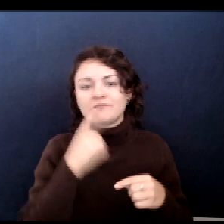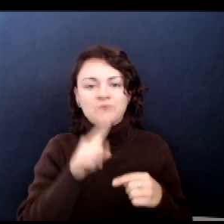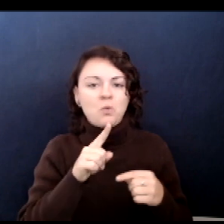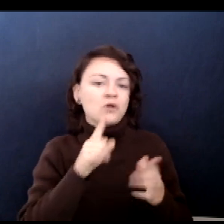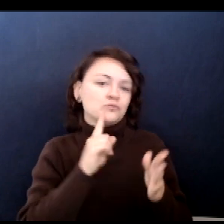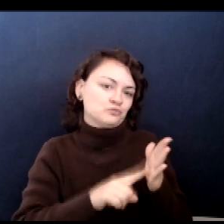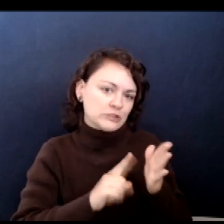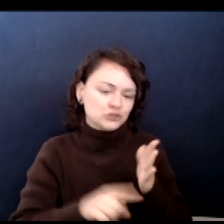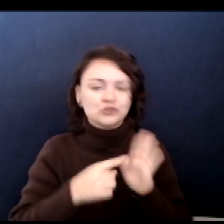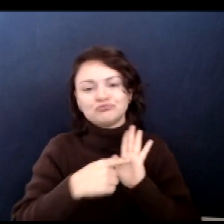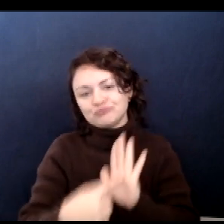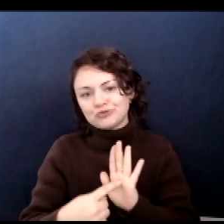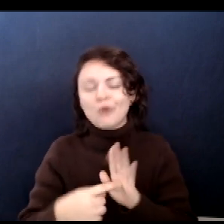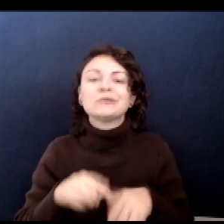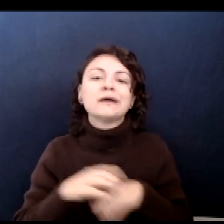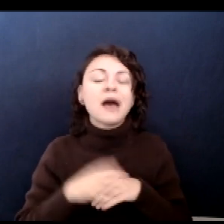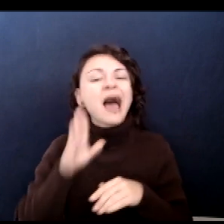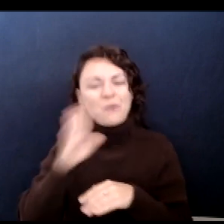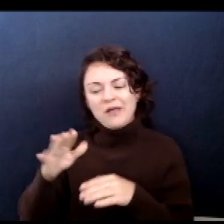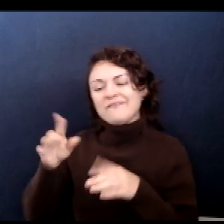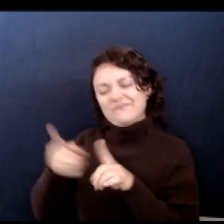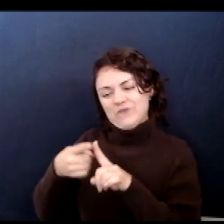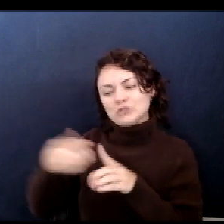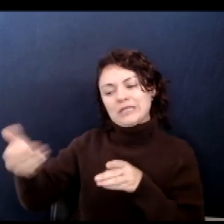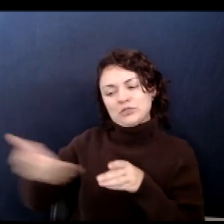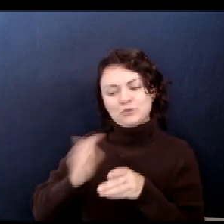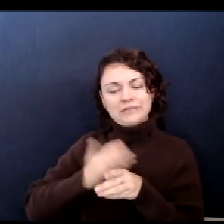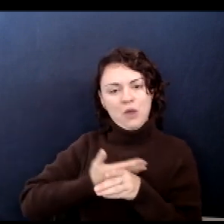our project a little bit. Next slide.